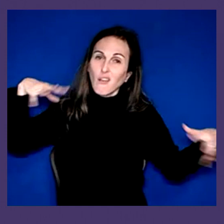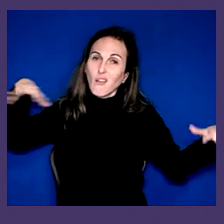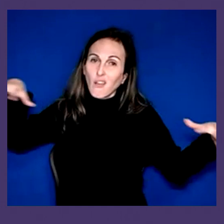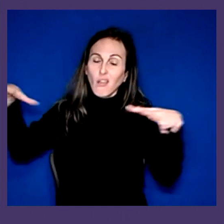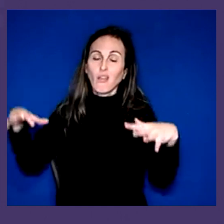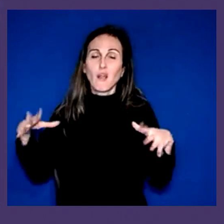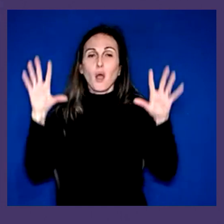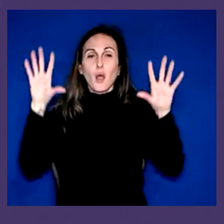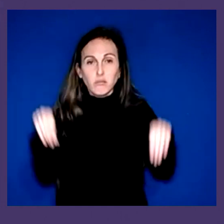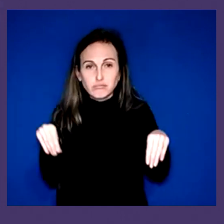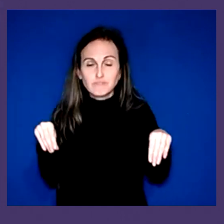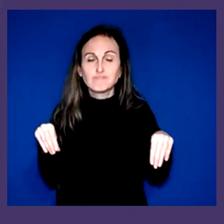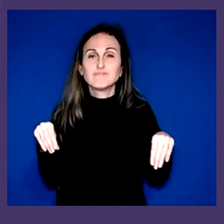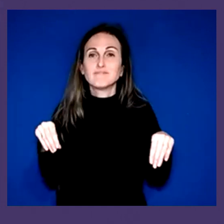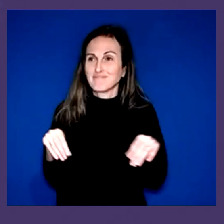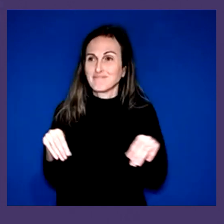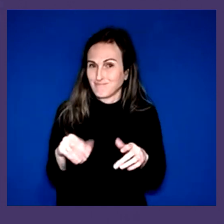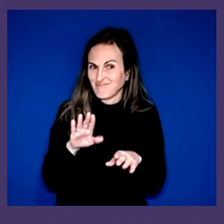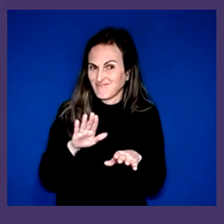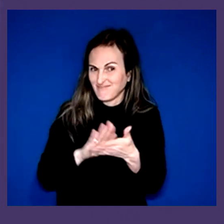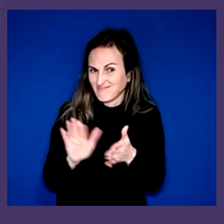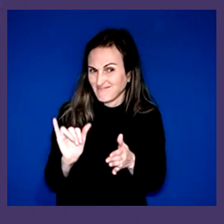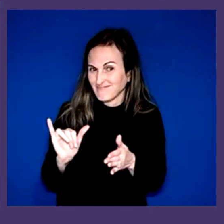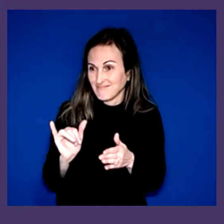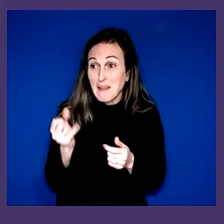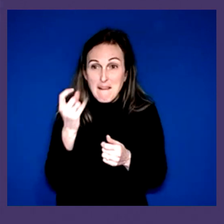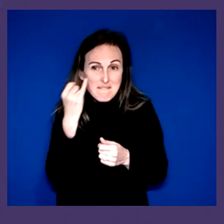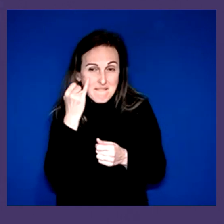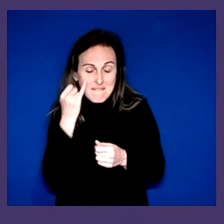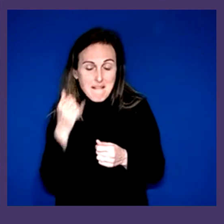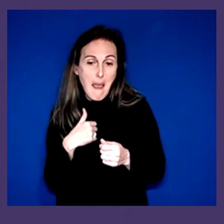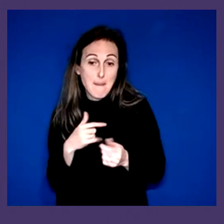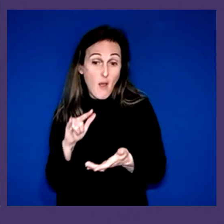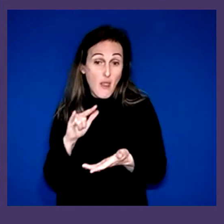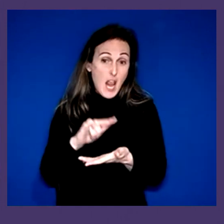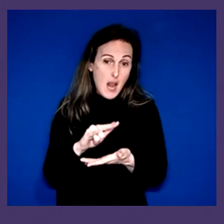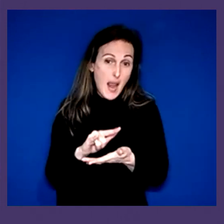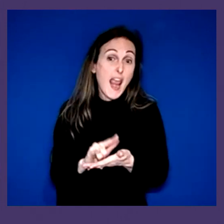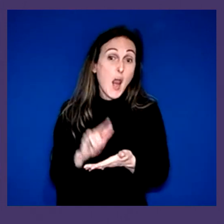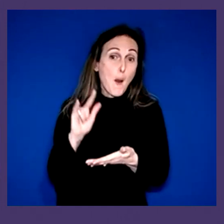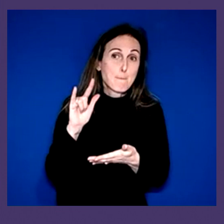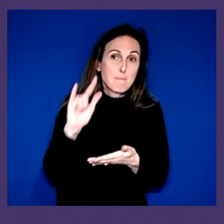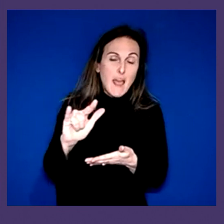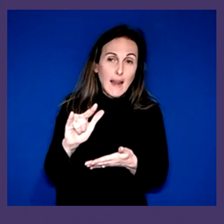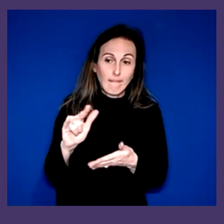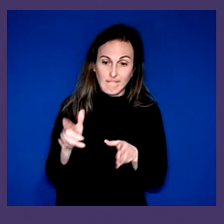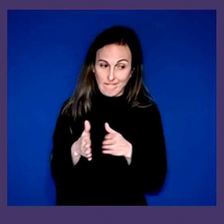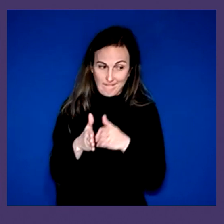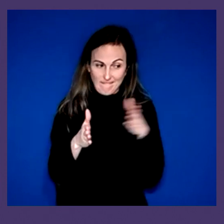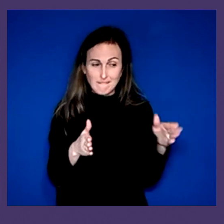I can just turn off the microphone and hear the music just fine. But the thing that was always missing for me was to